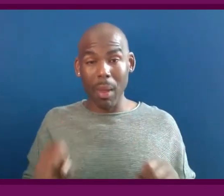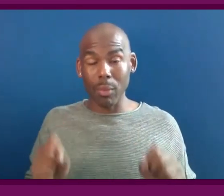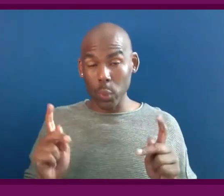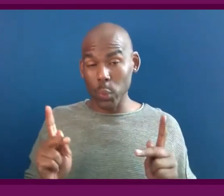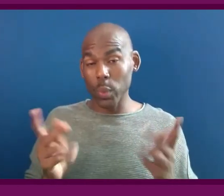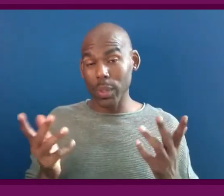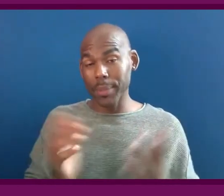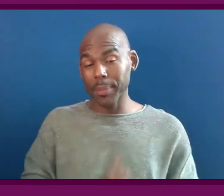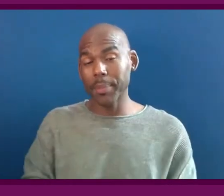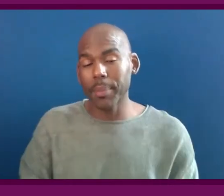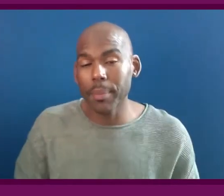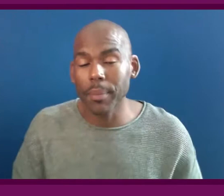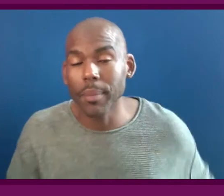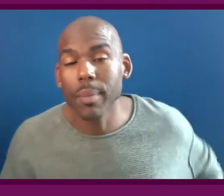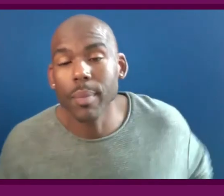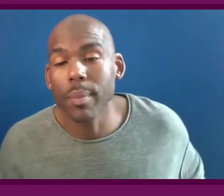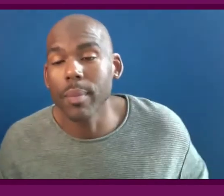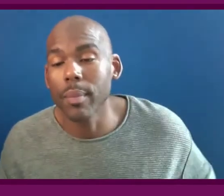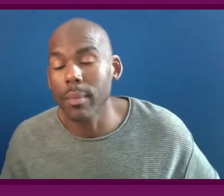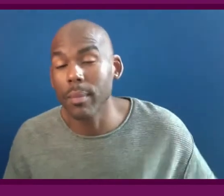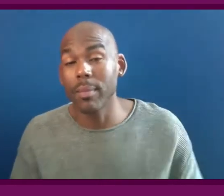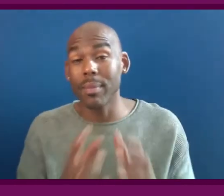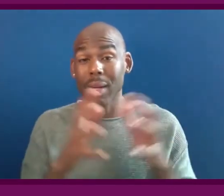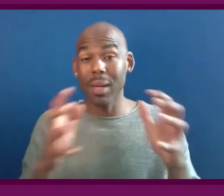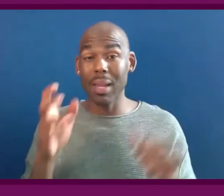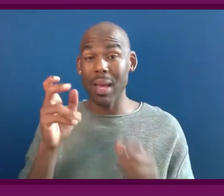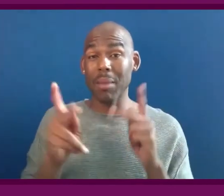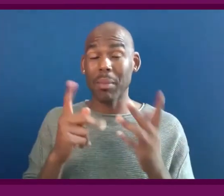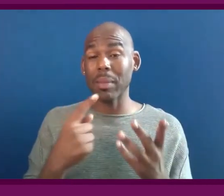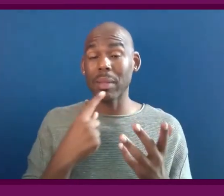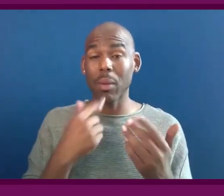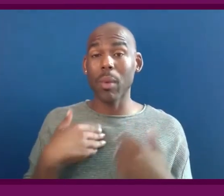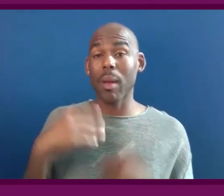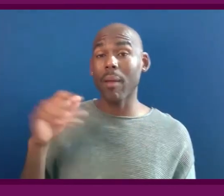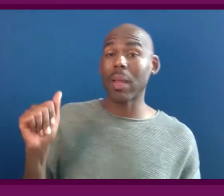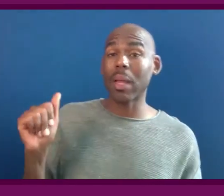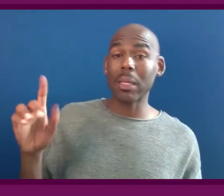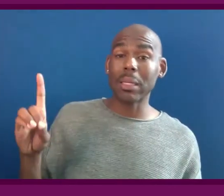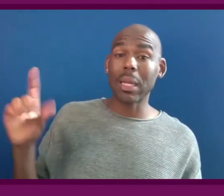Ashley Inkumsah: A lot of people would say we have the ADA